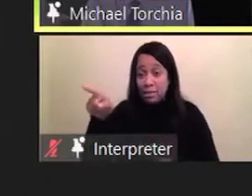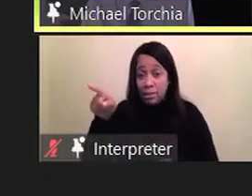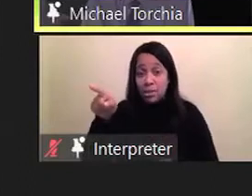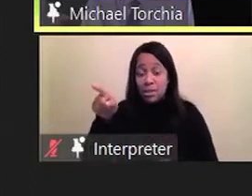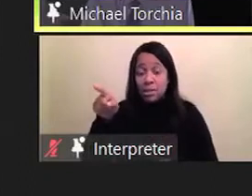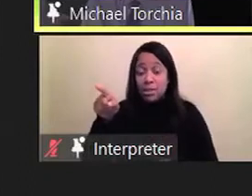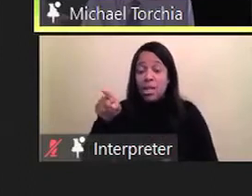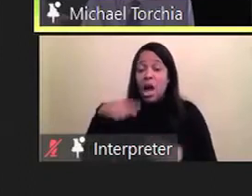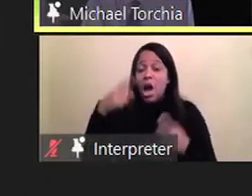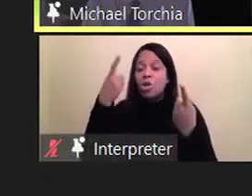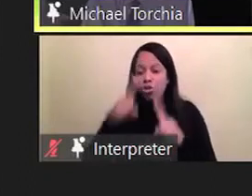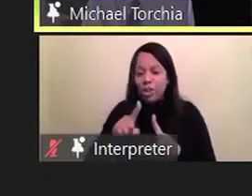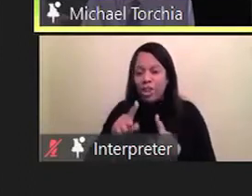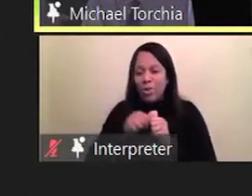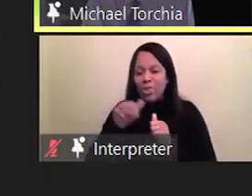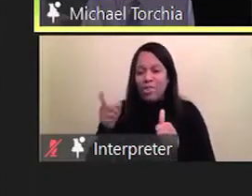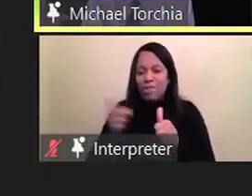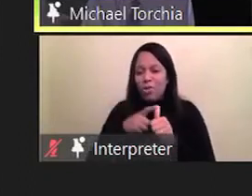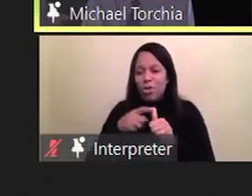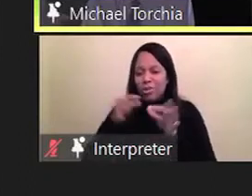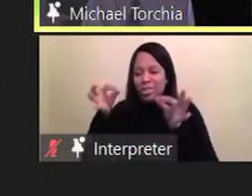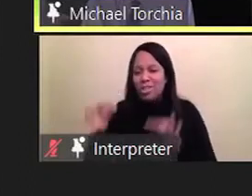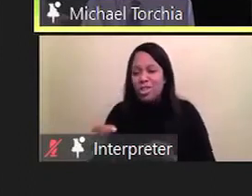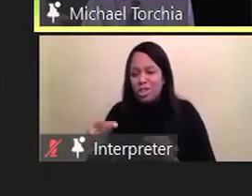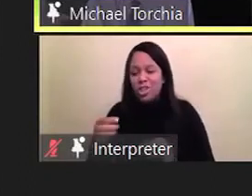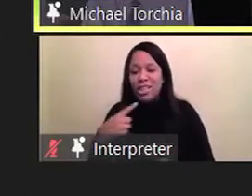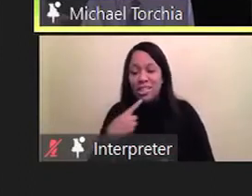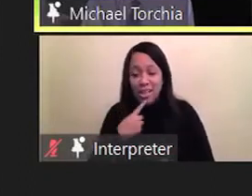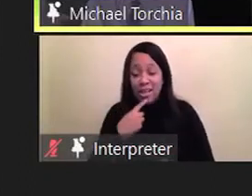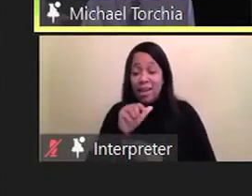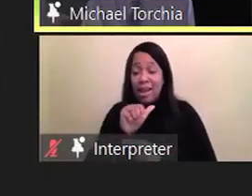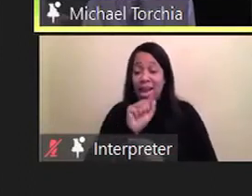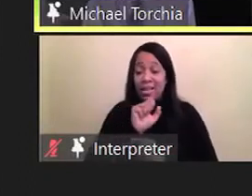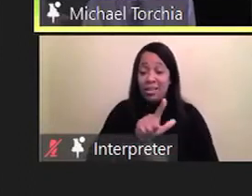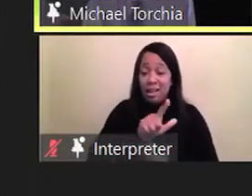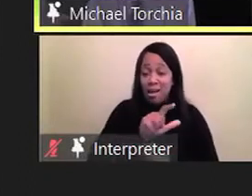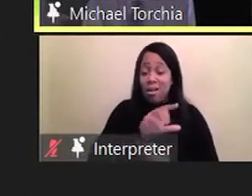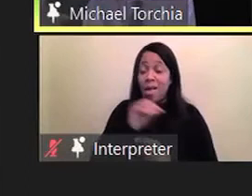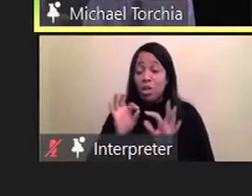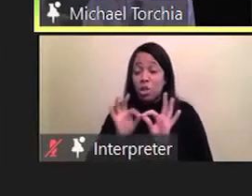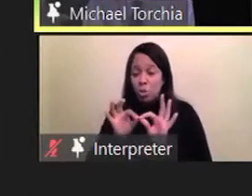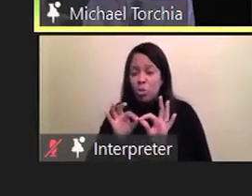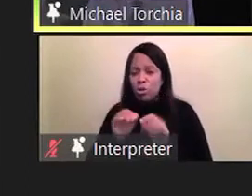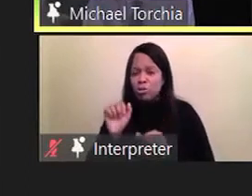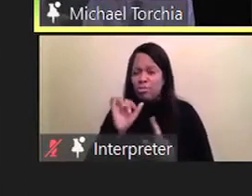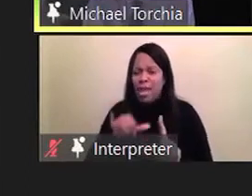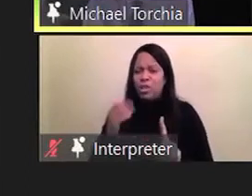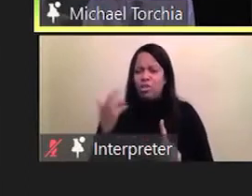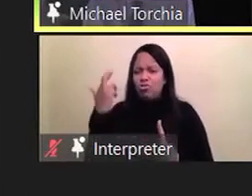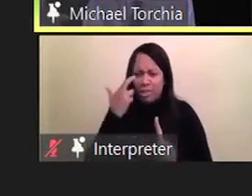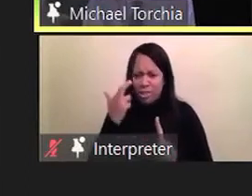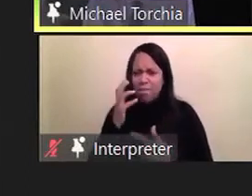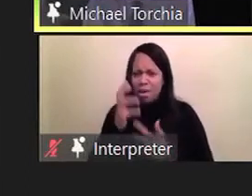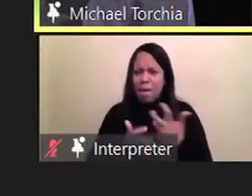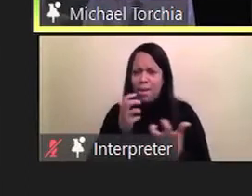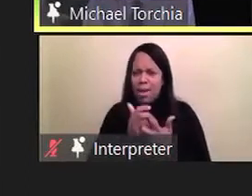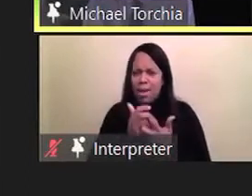And they said that ASL interpreters and CART were reasonable. They were reasonable accommodations.